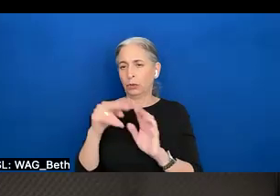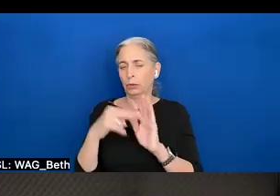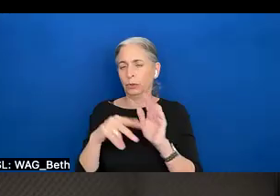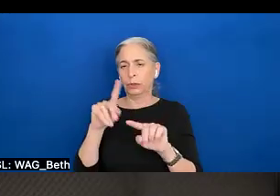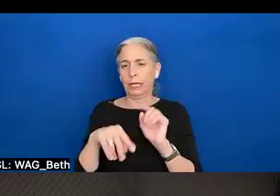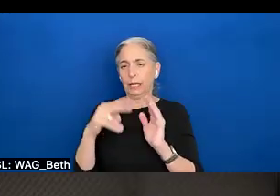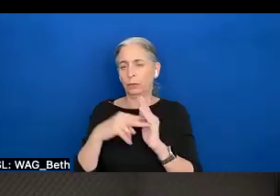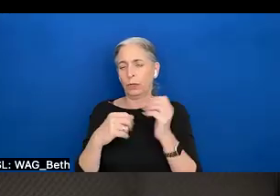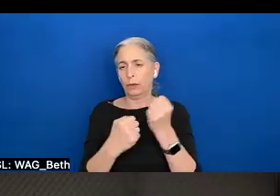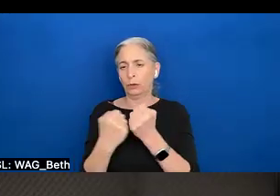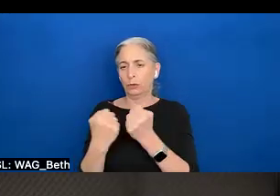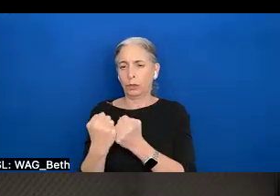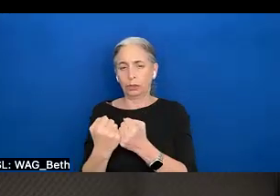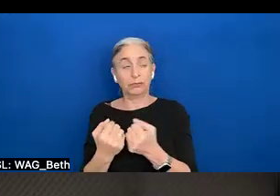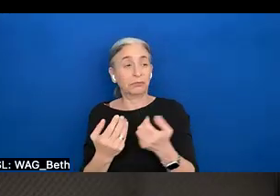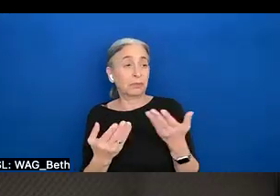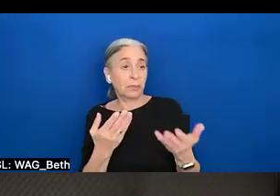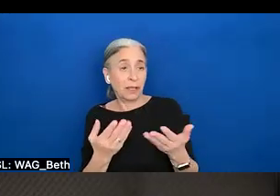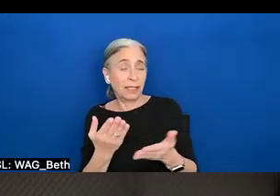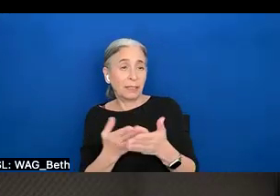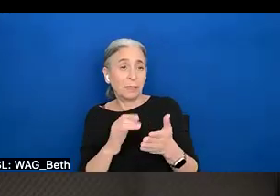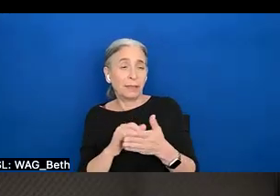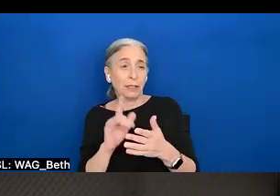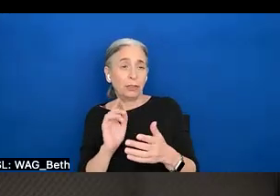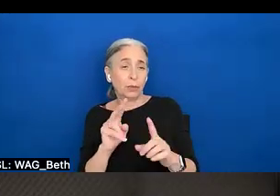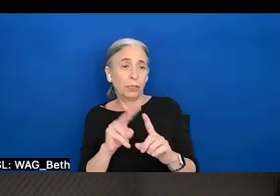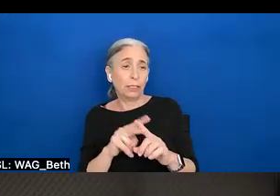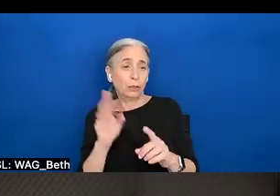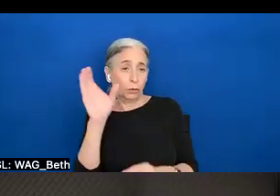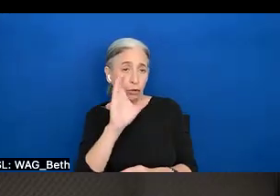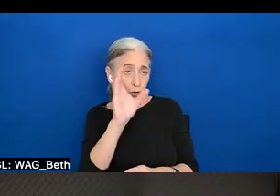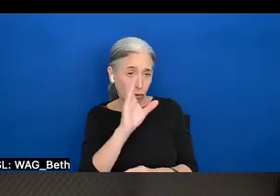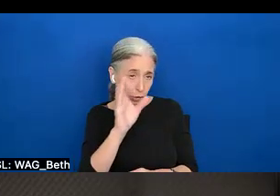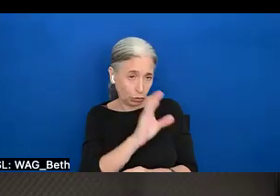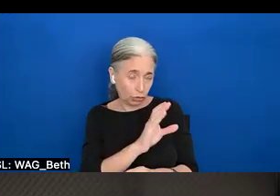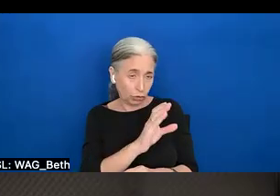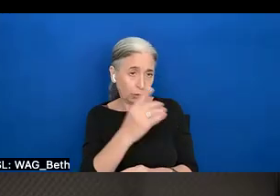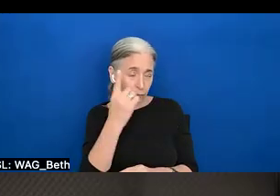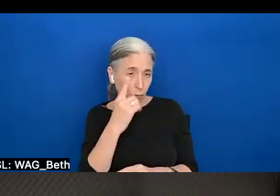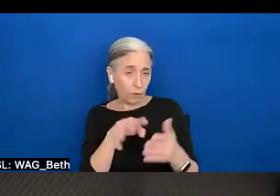It's probably something that you should search in the